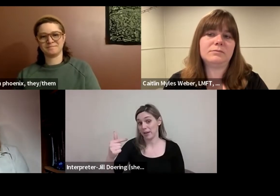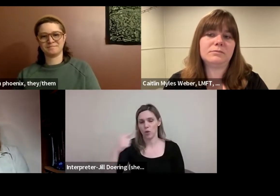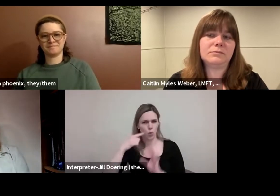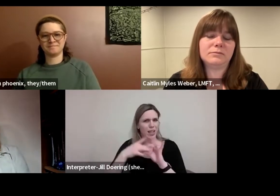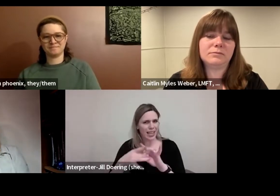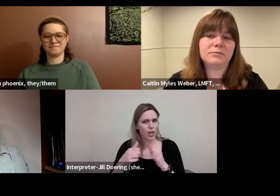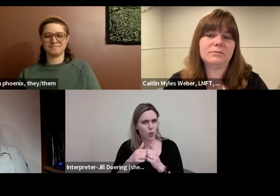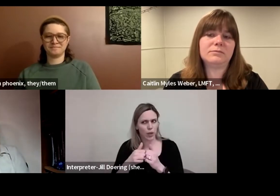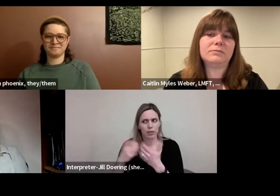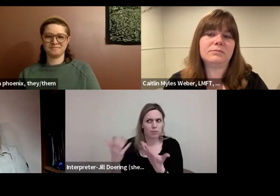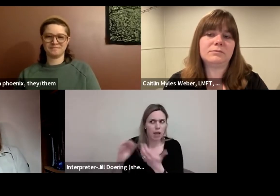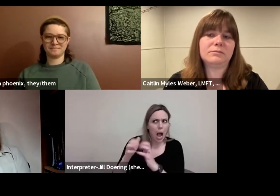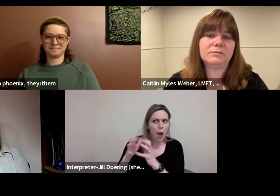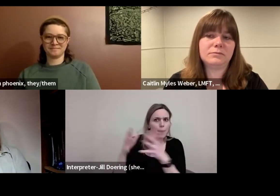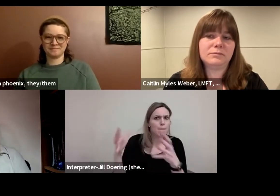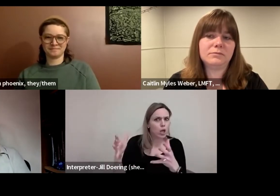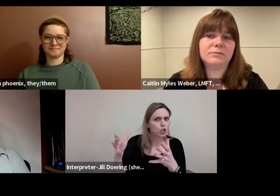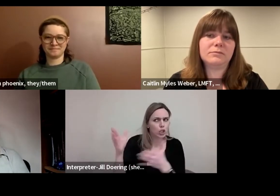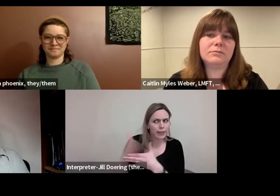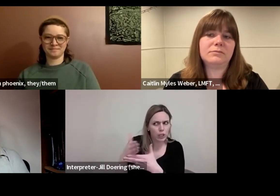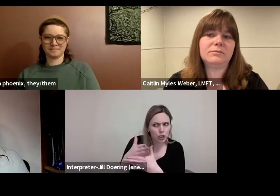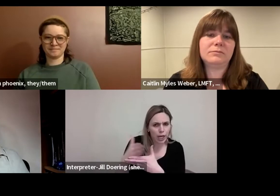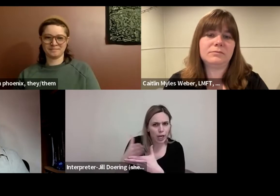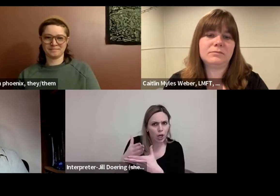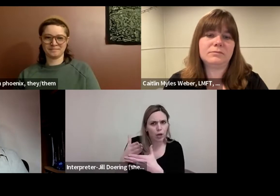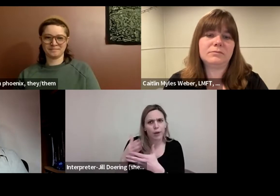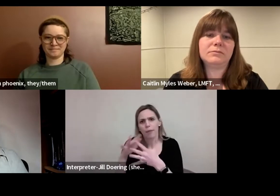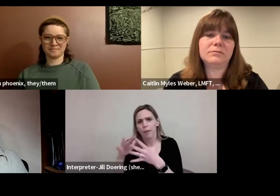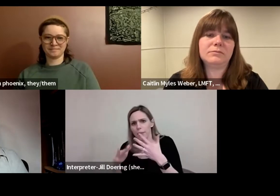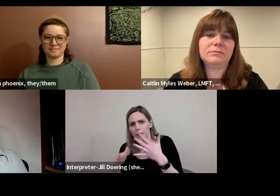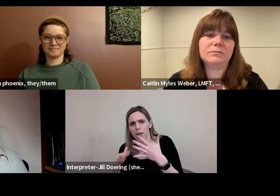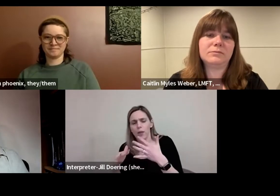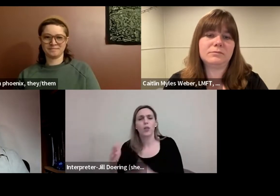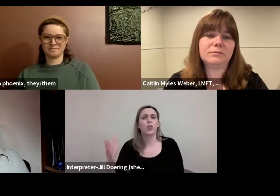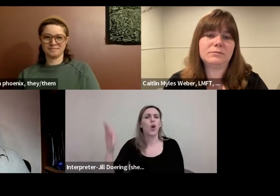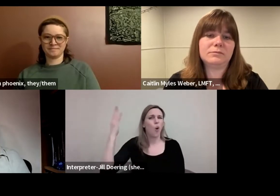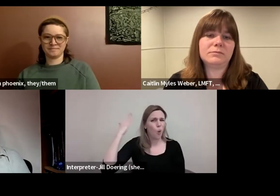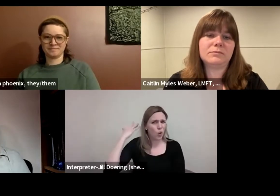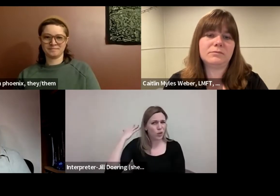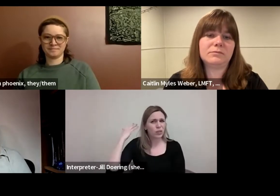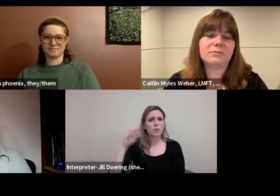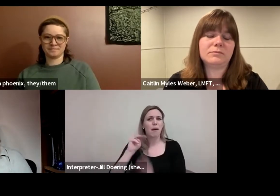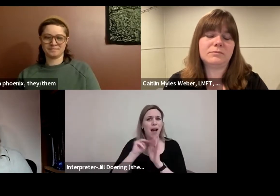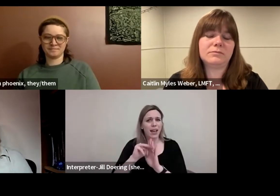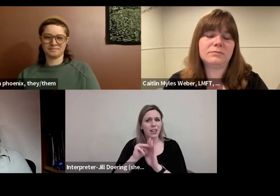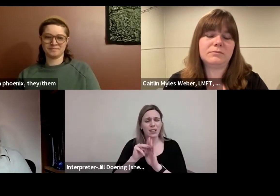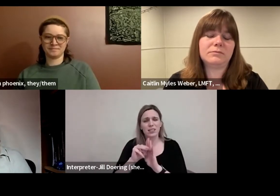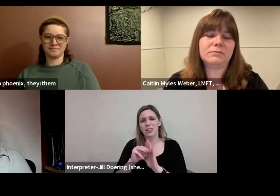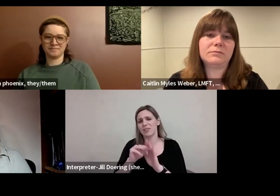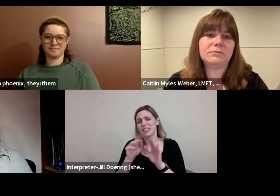And you know, I think our older school models of the WPATH standards of care and some other standards of care really focused